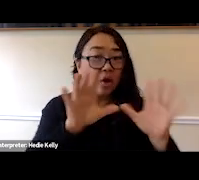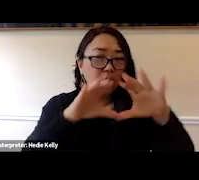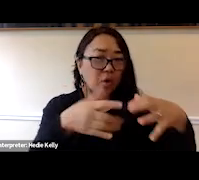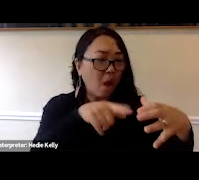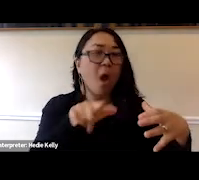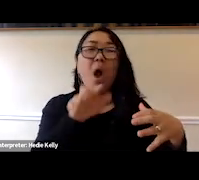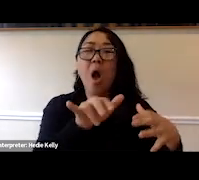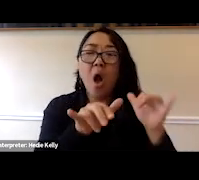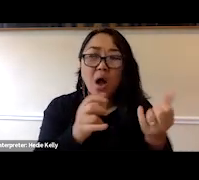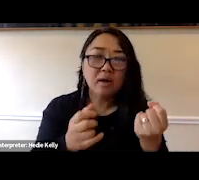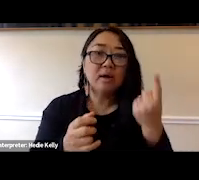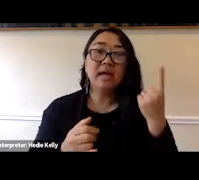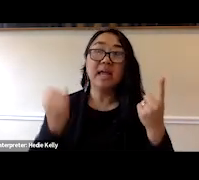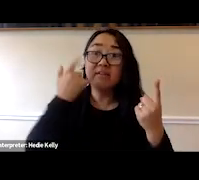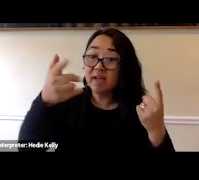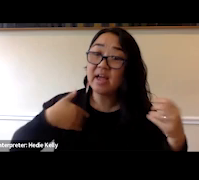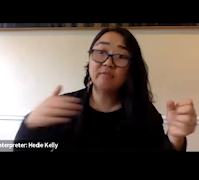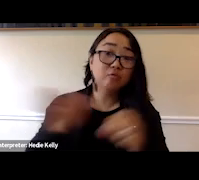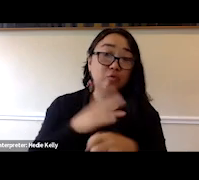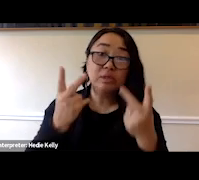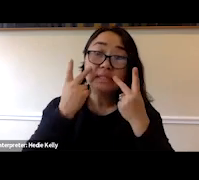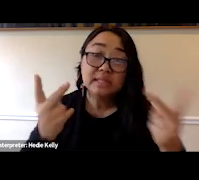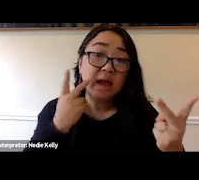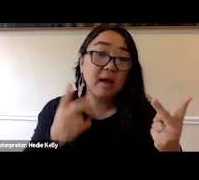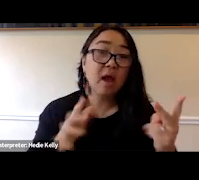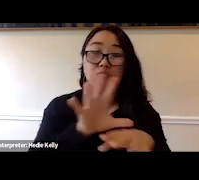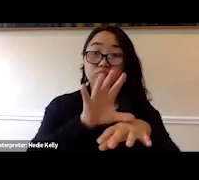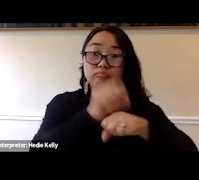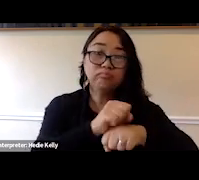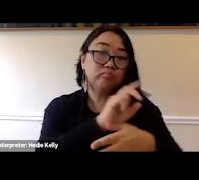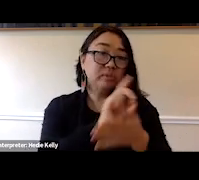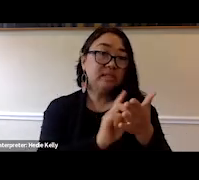if they're fully cited and they're used to designing for how something looks.